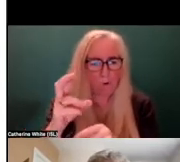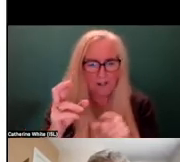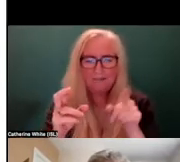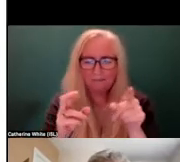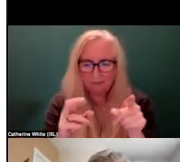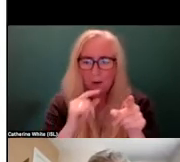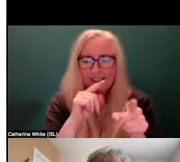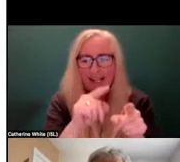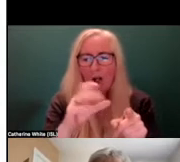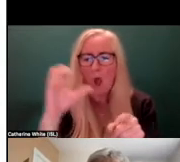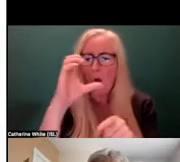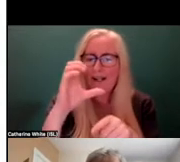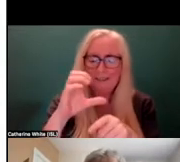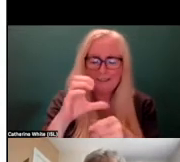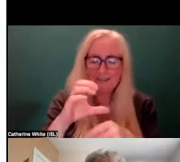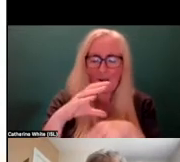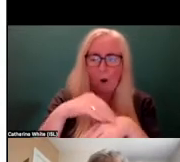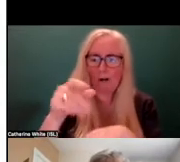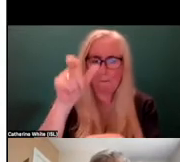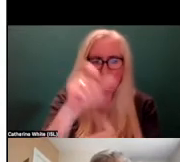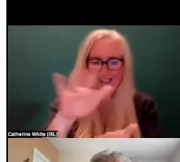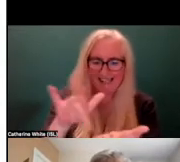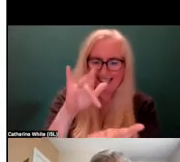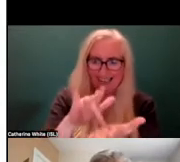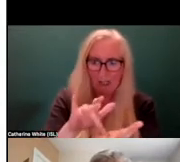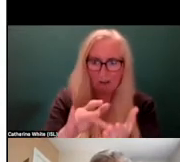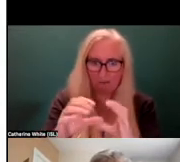But essentially, it looks at an older person in the centre of an ecosystem